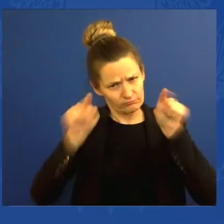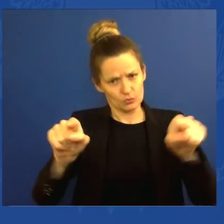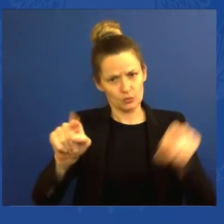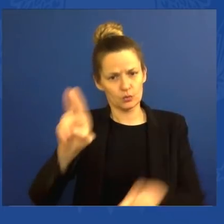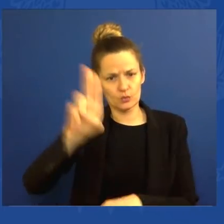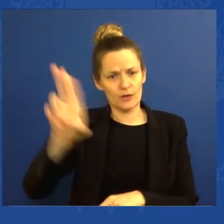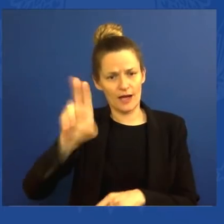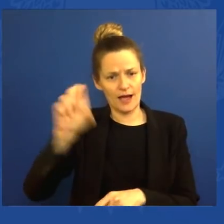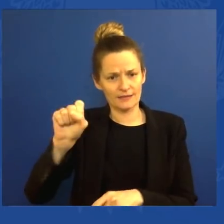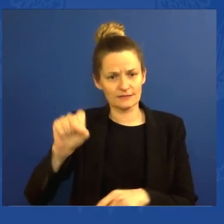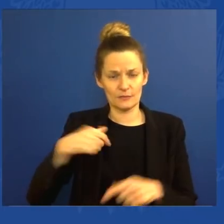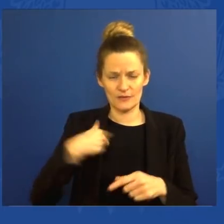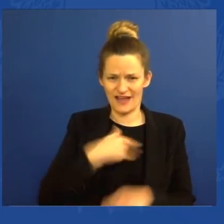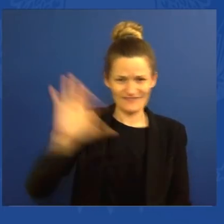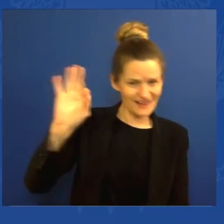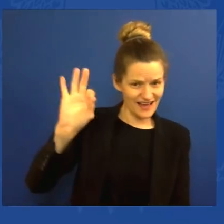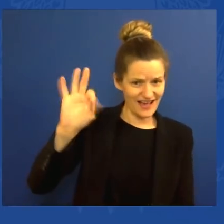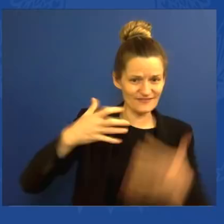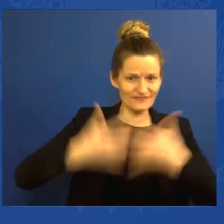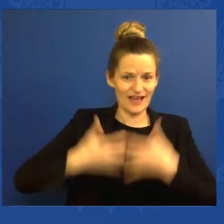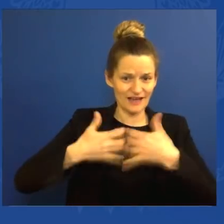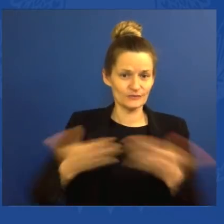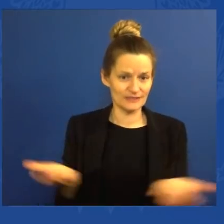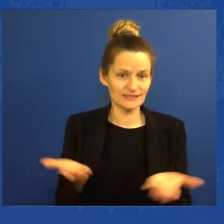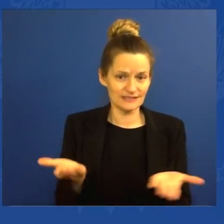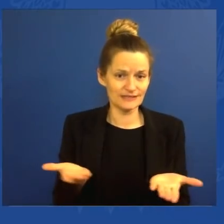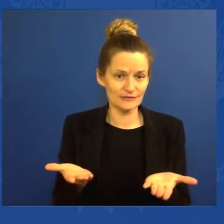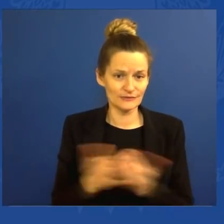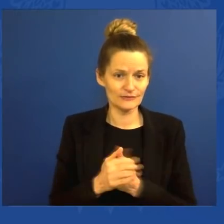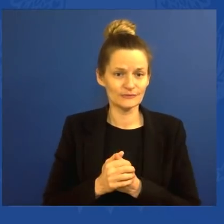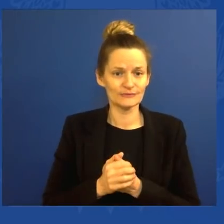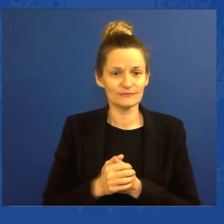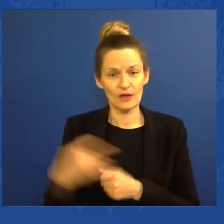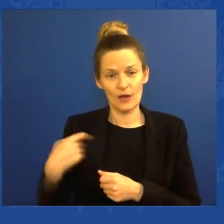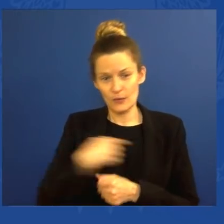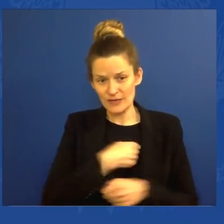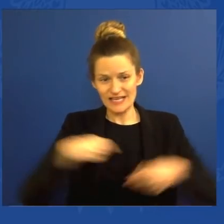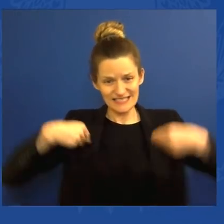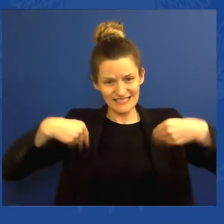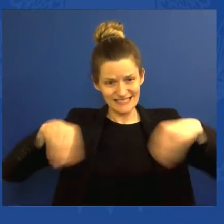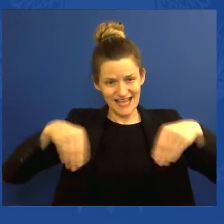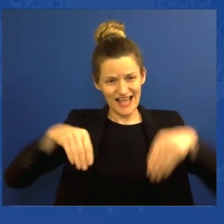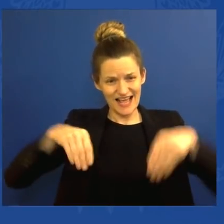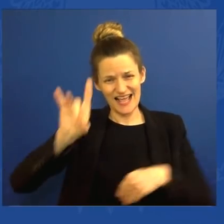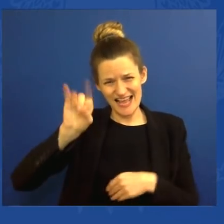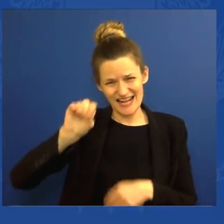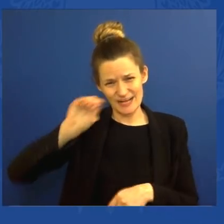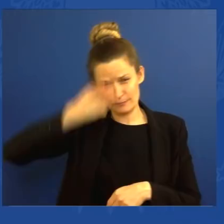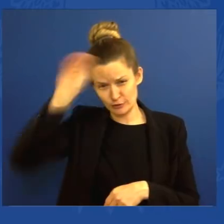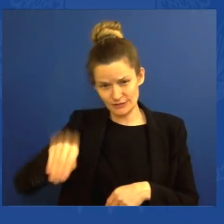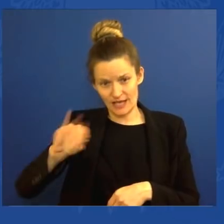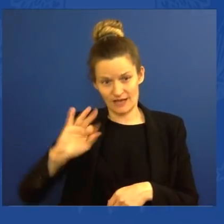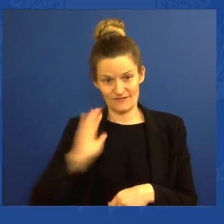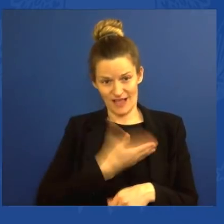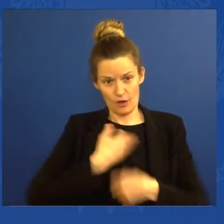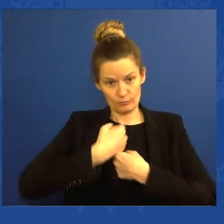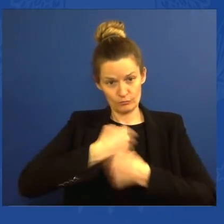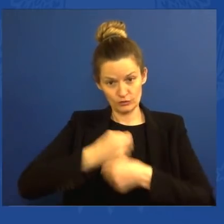80 percent of the products that we sell in the U.S. are produced in the U.S. So it's definitely a commitment here to the United States.